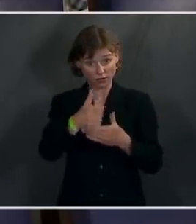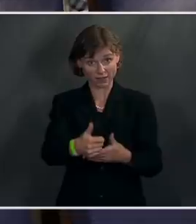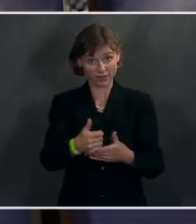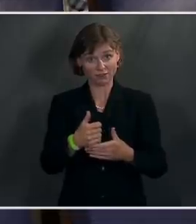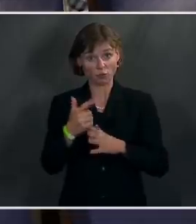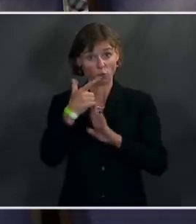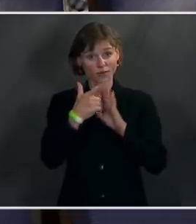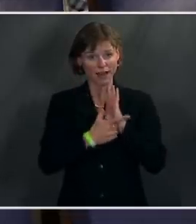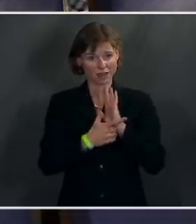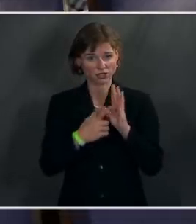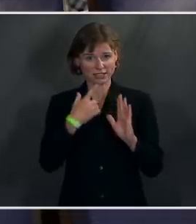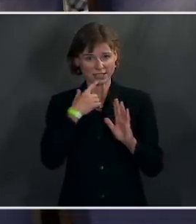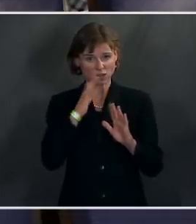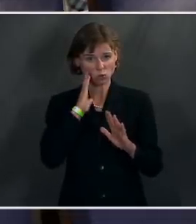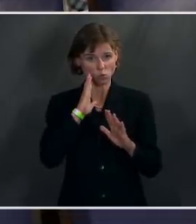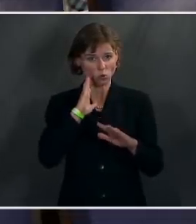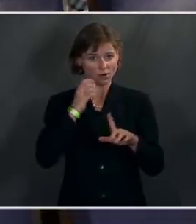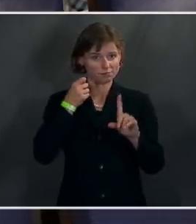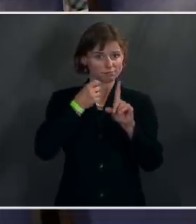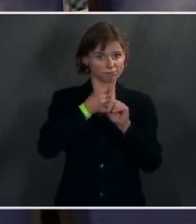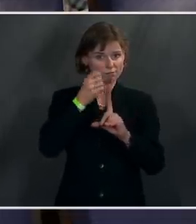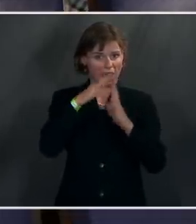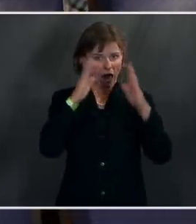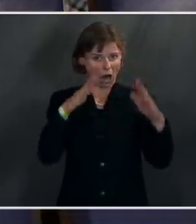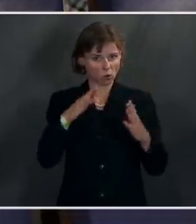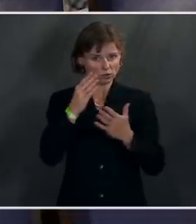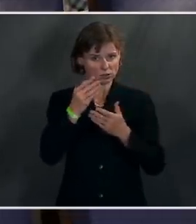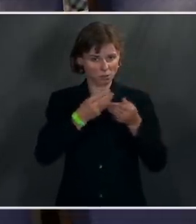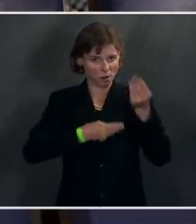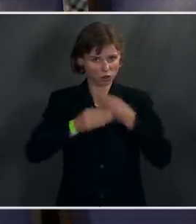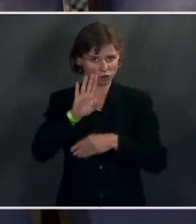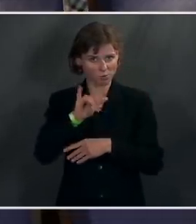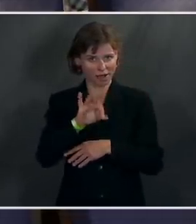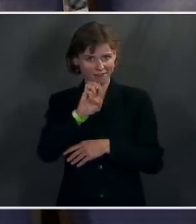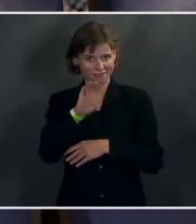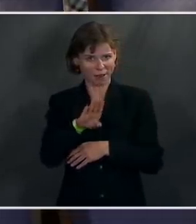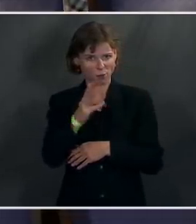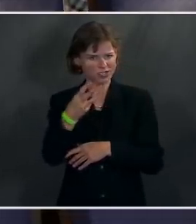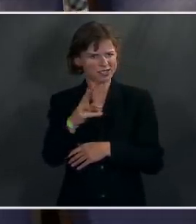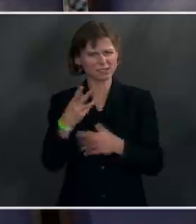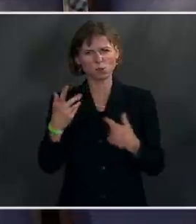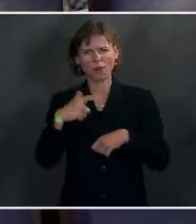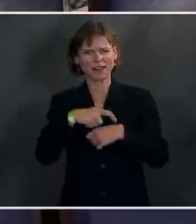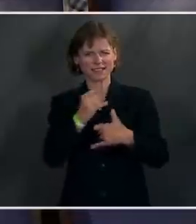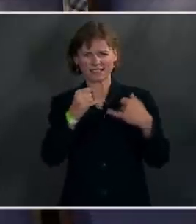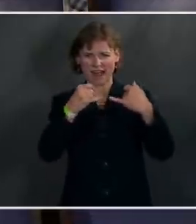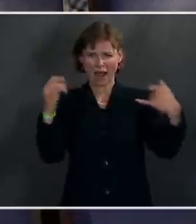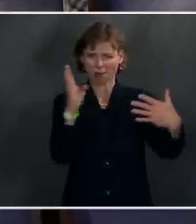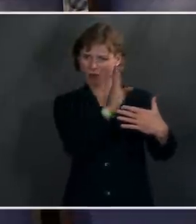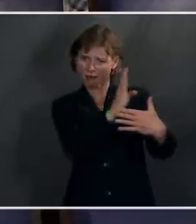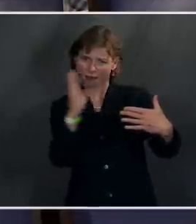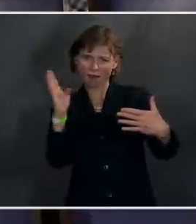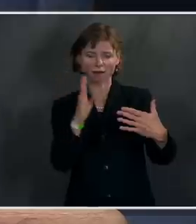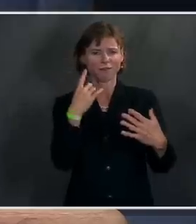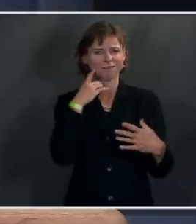by February 16th. What kind of timeline does that create for you with regard to talks with Republicans?